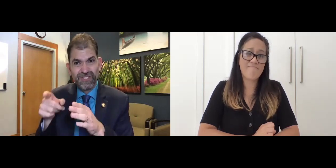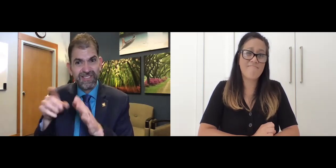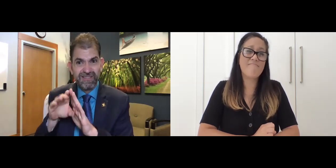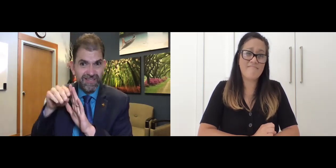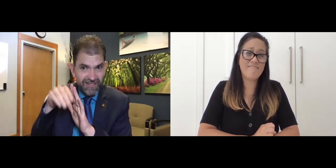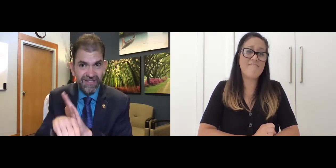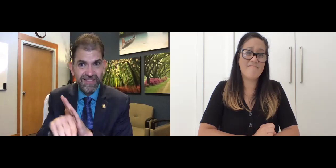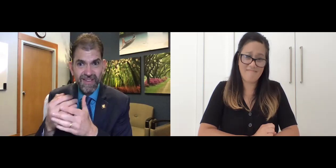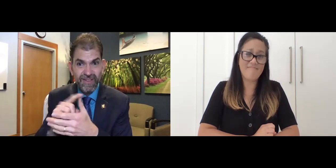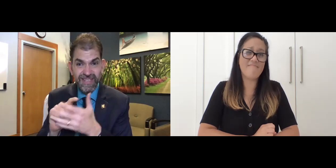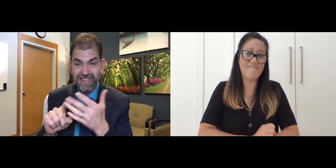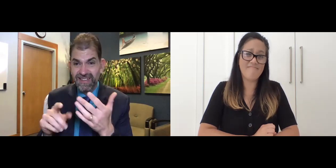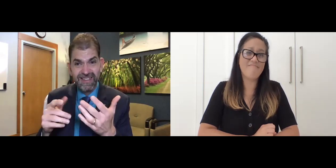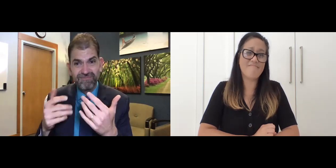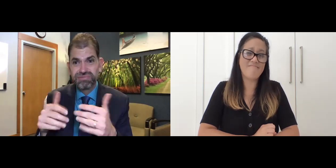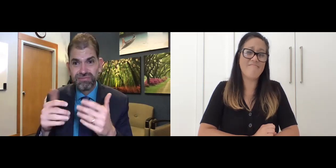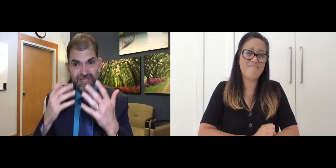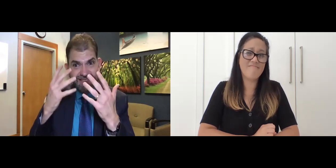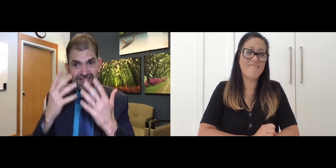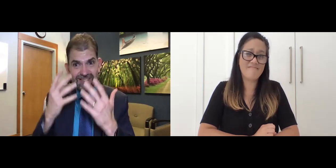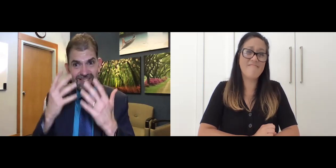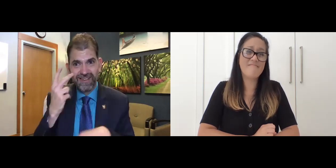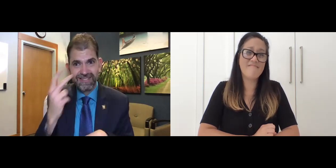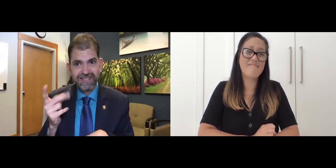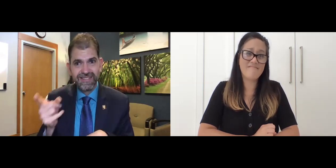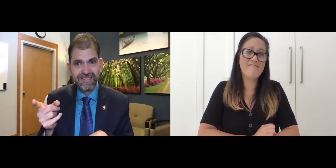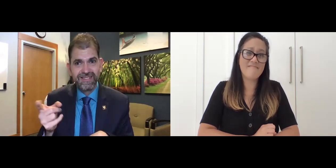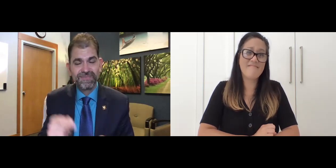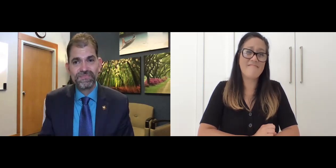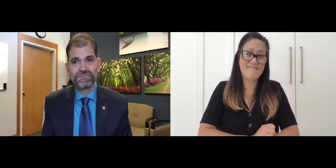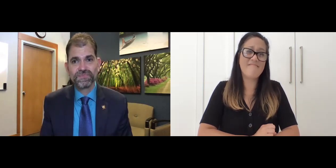fluency themselves, they can get much worse more quickly and